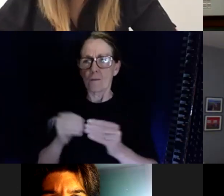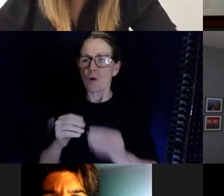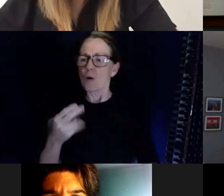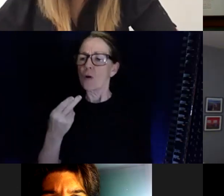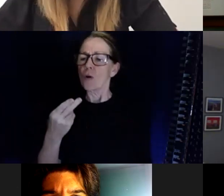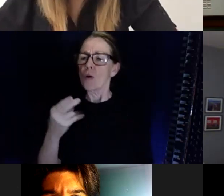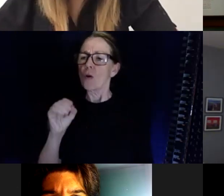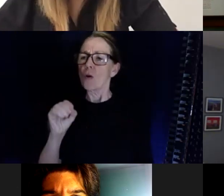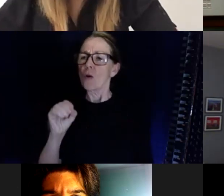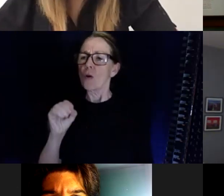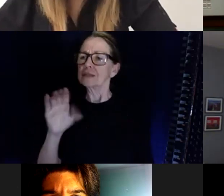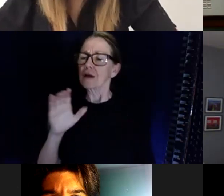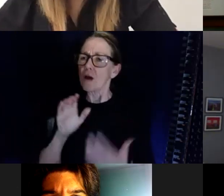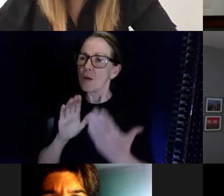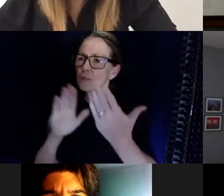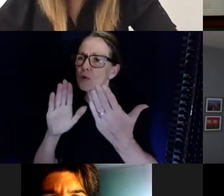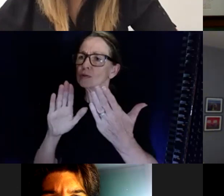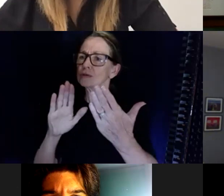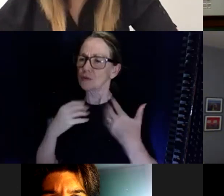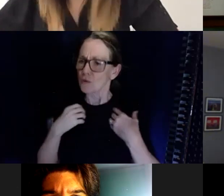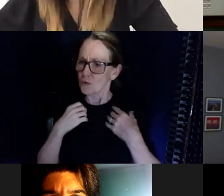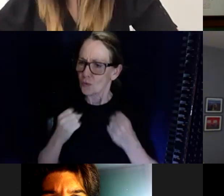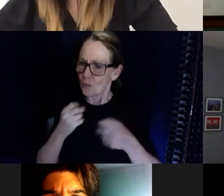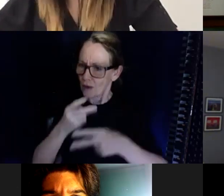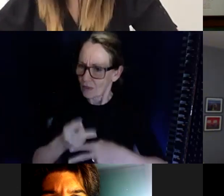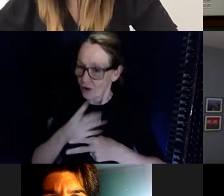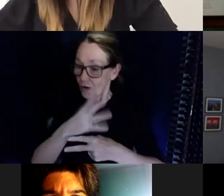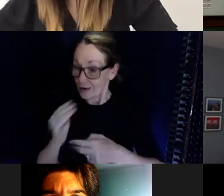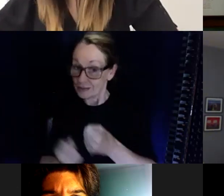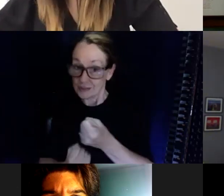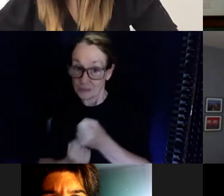WHO HAS THESE VERY UNIQUE NEEDS. AND BY COMMUNITY MEANING DEAF AND HARD OF HEARING BOTH.